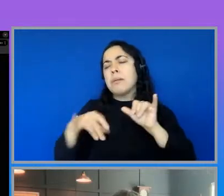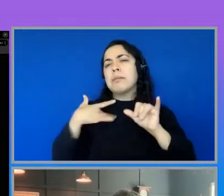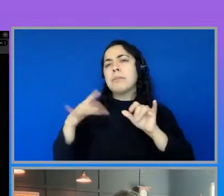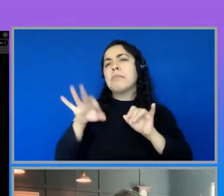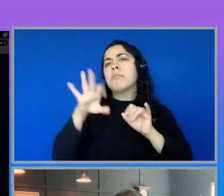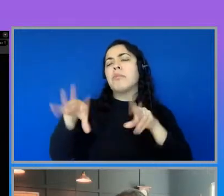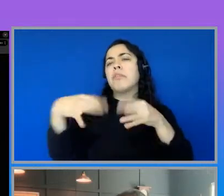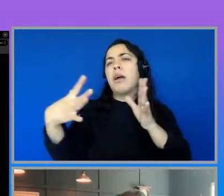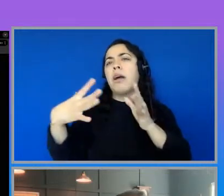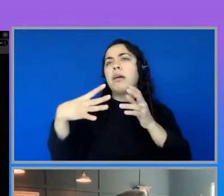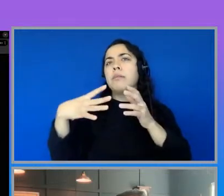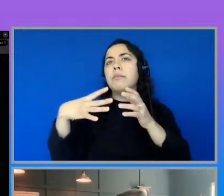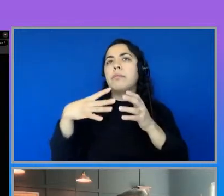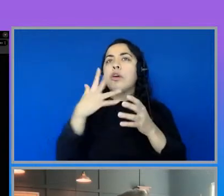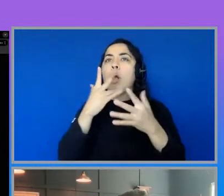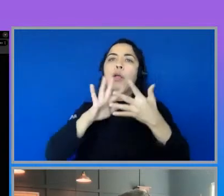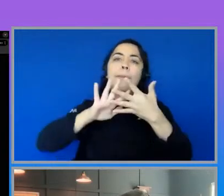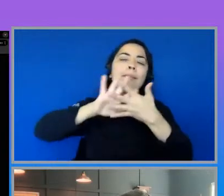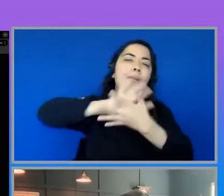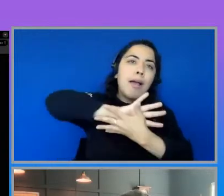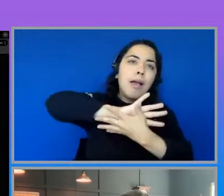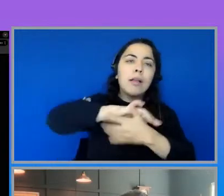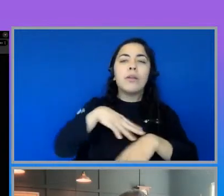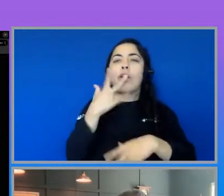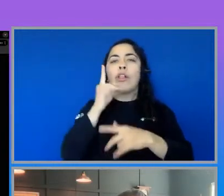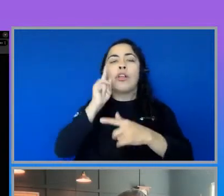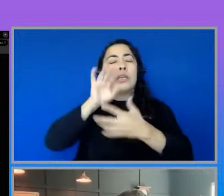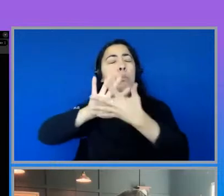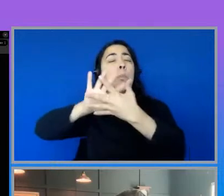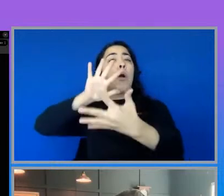color blindness. I'm not showing this to dig too deep. I'm only